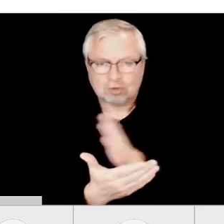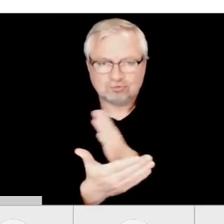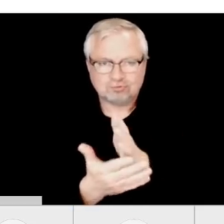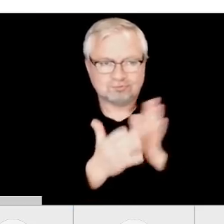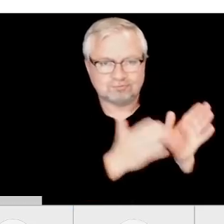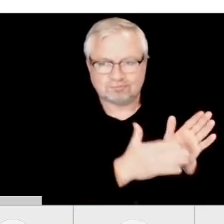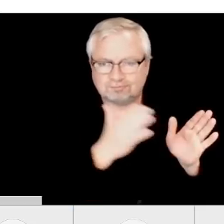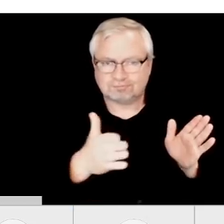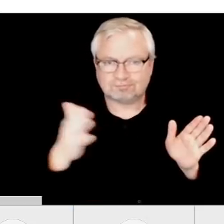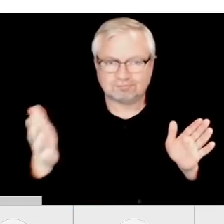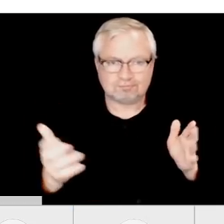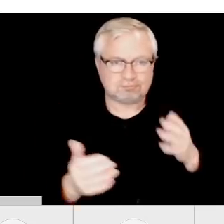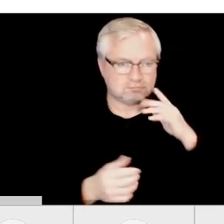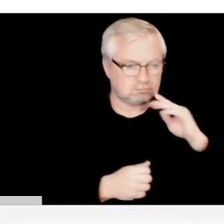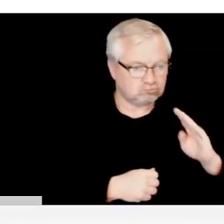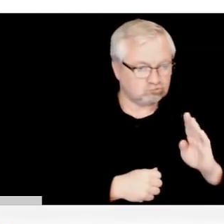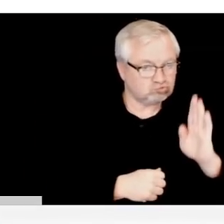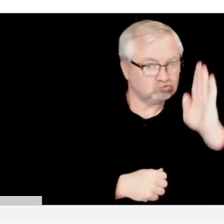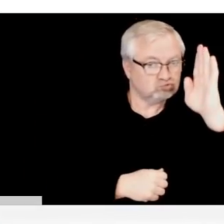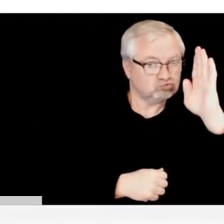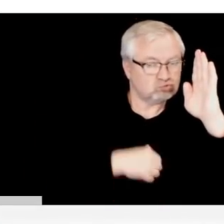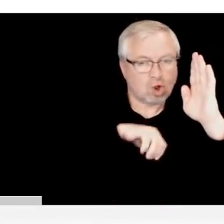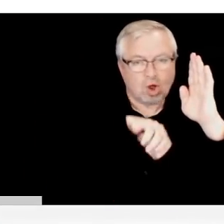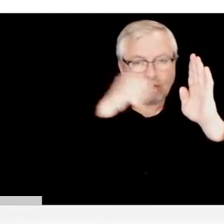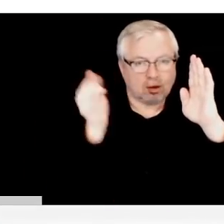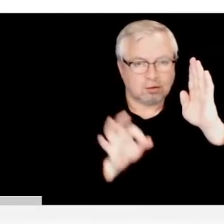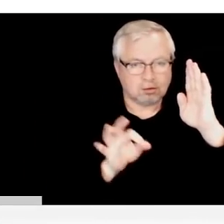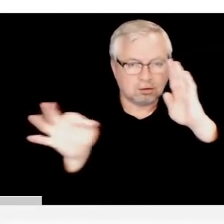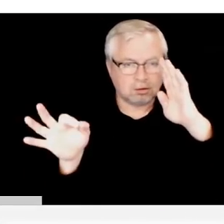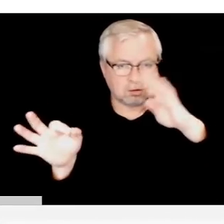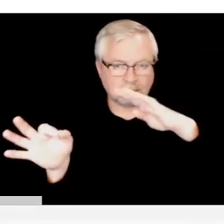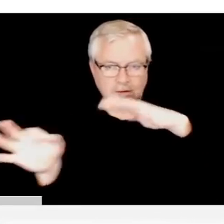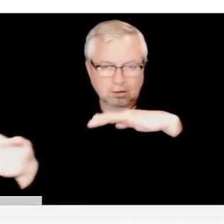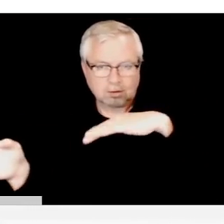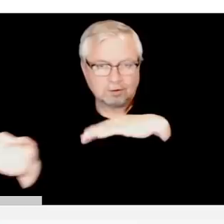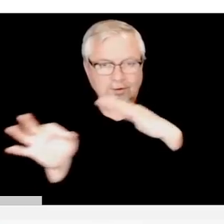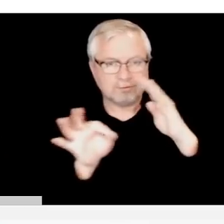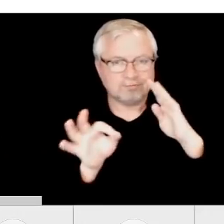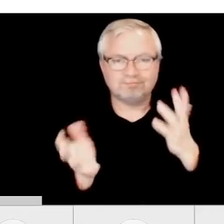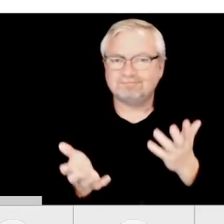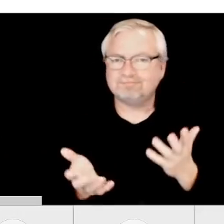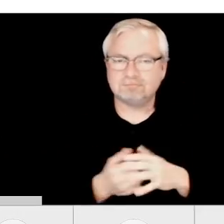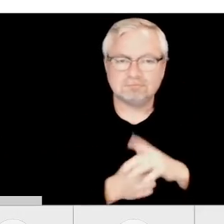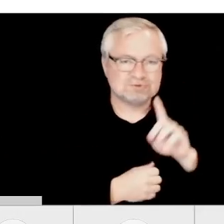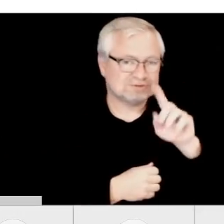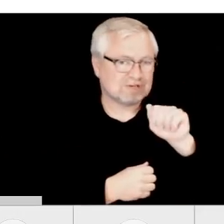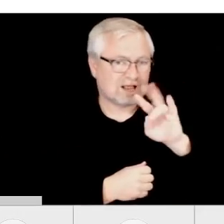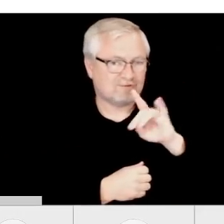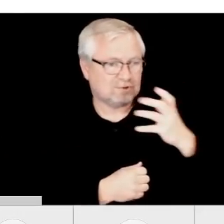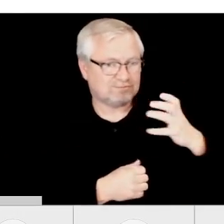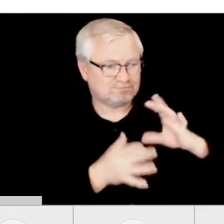The other point that I wanted to make in response to your question, David, about time is maybe a little meta [indiscernible], but I think it's an